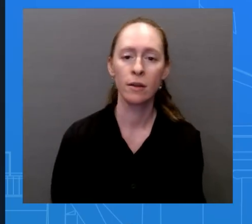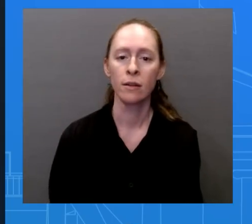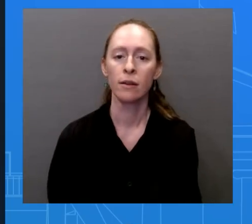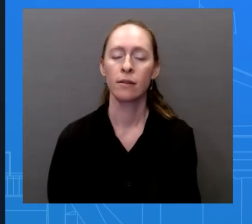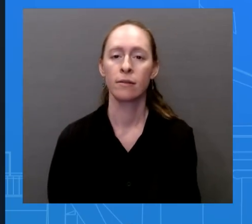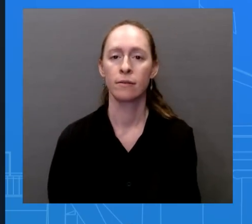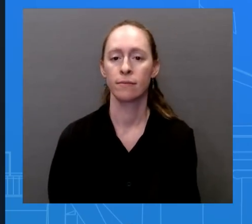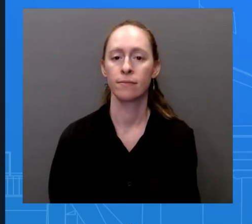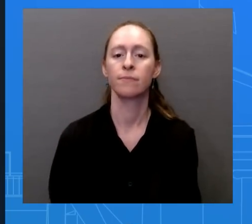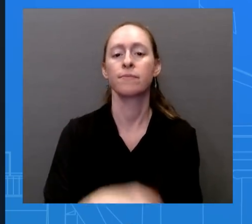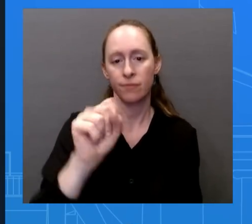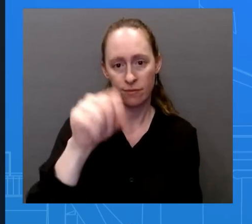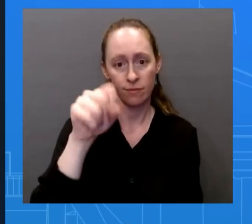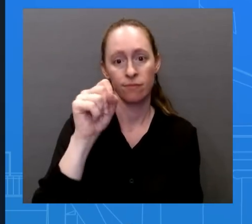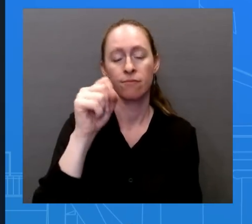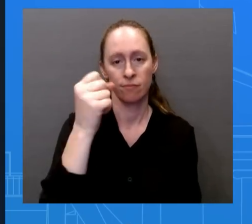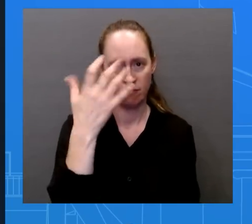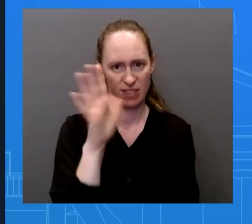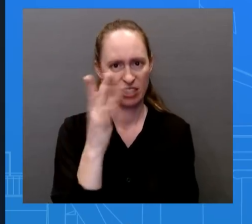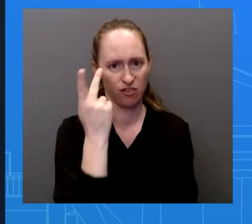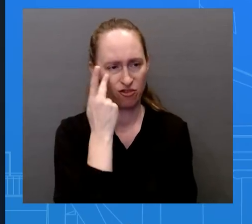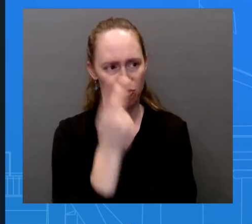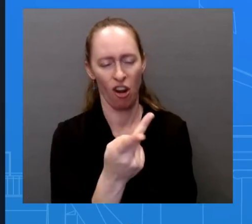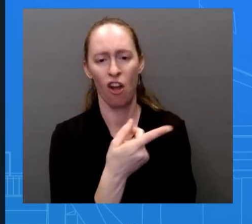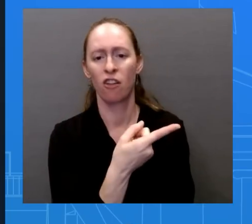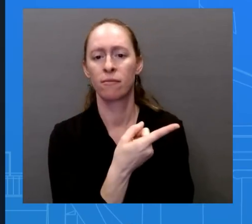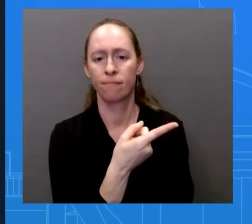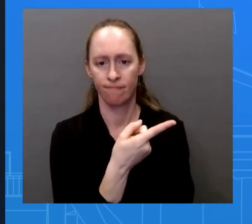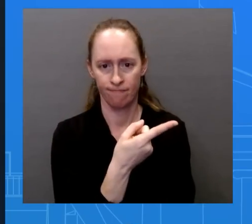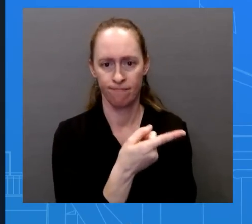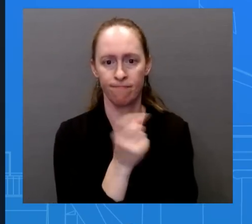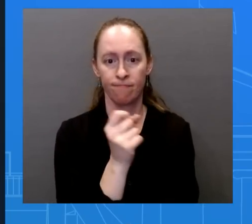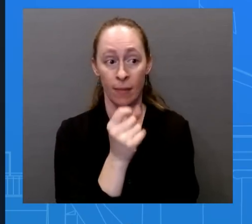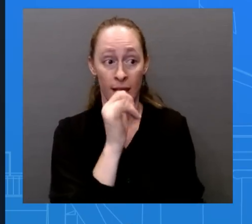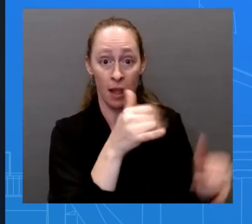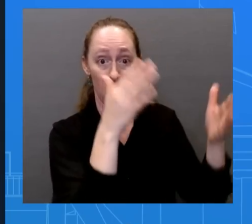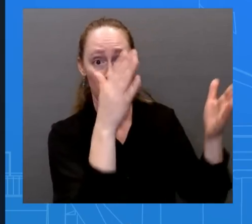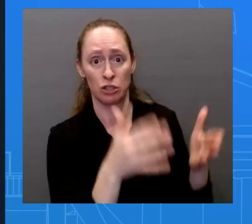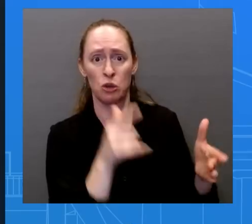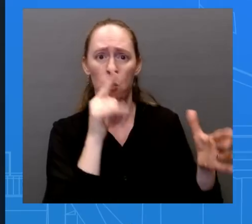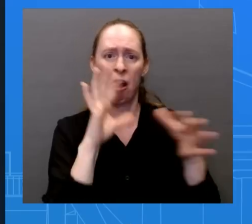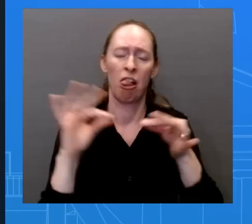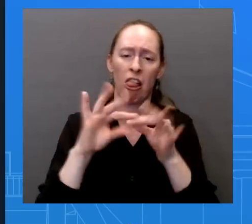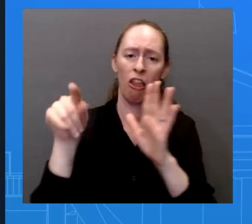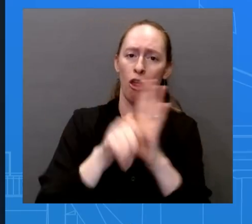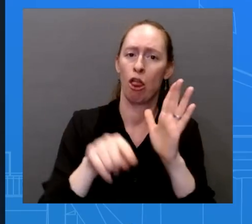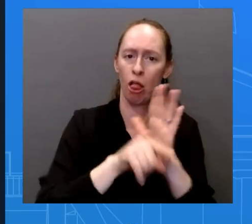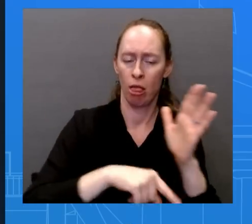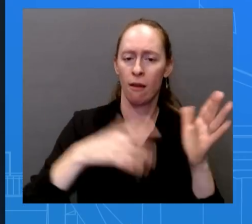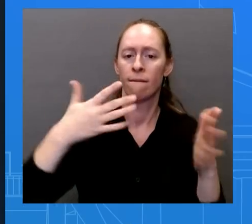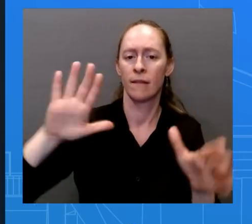but they all should. He believes that they all should resign. The language that was used and tolerated